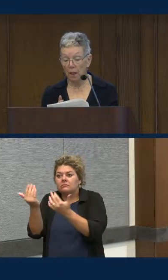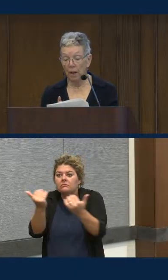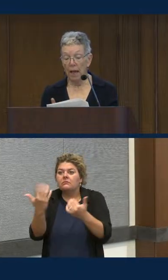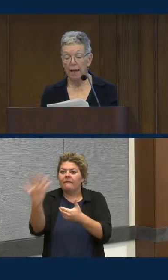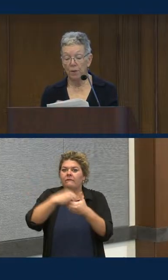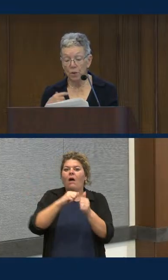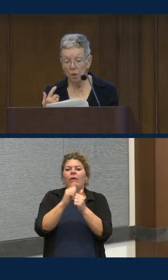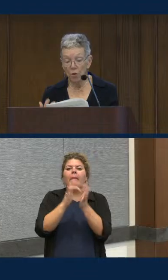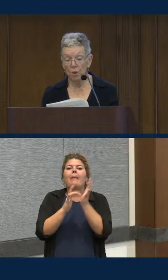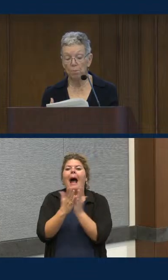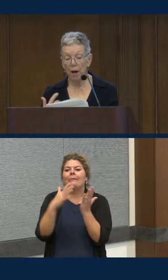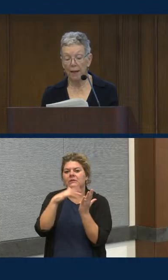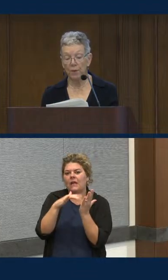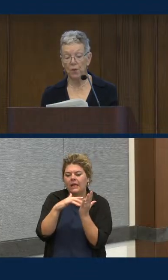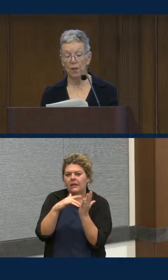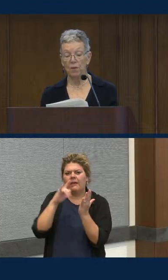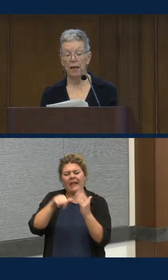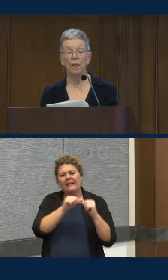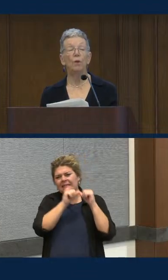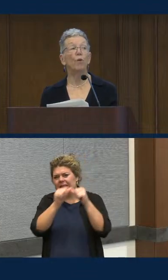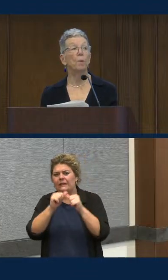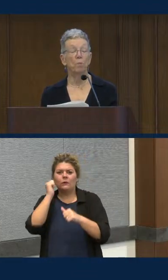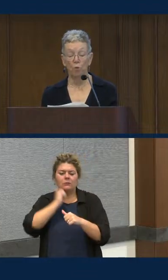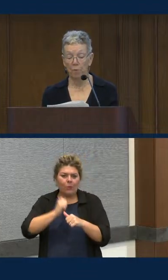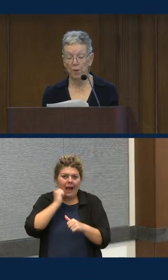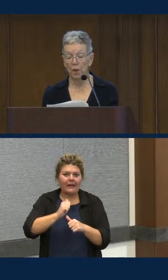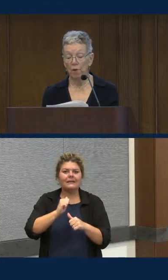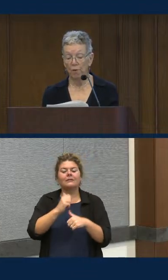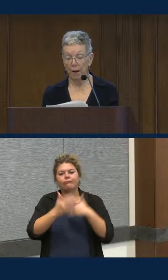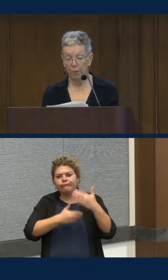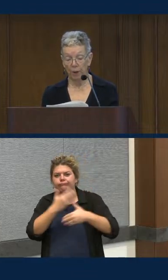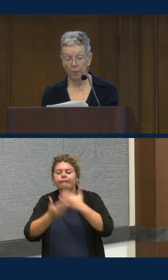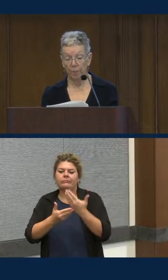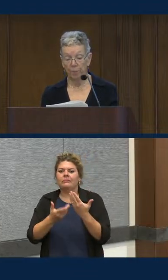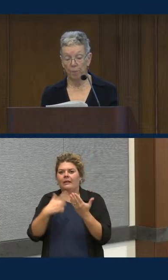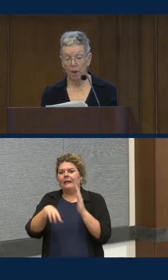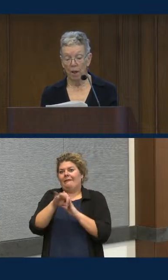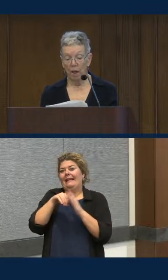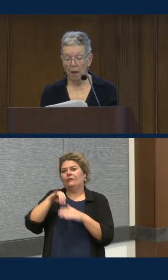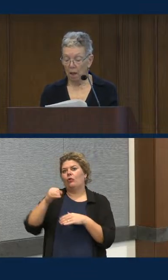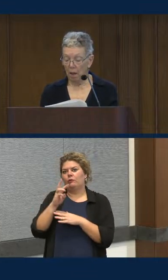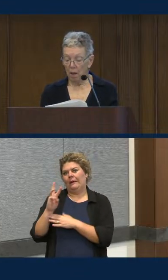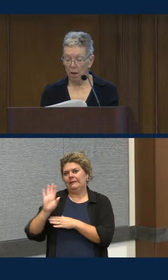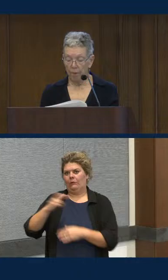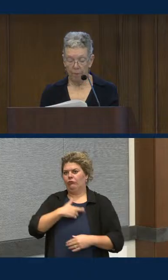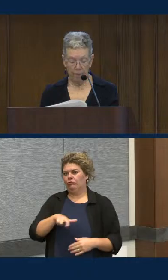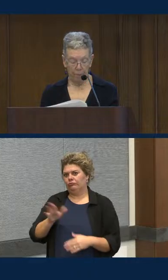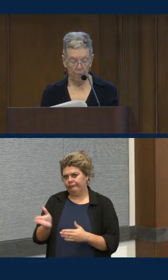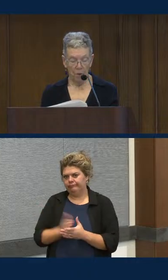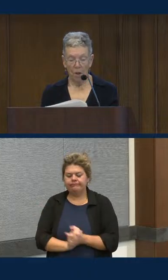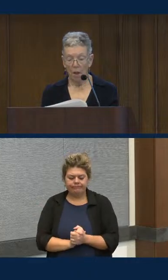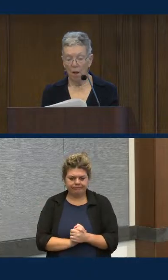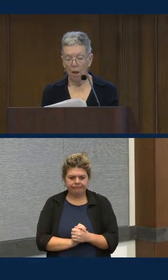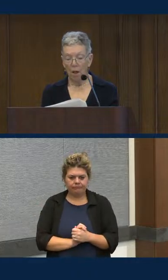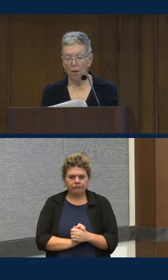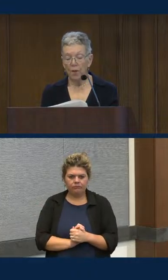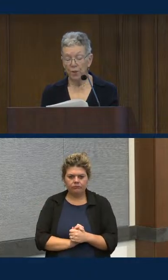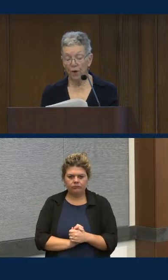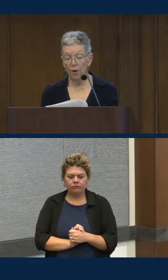movement's founding.